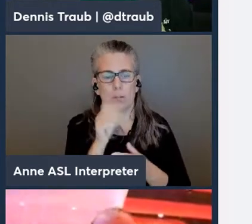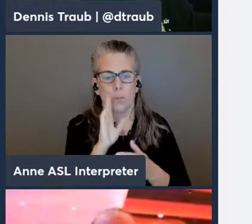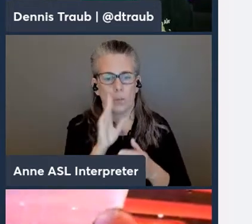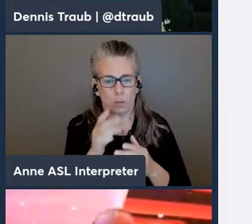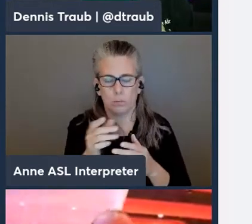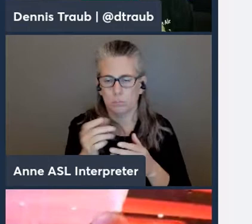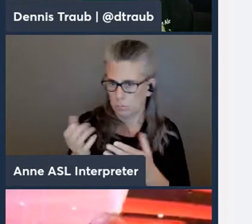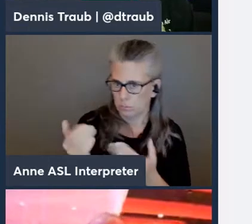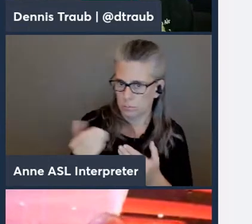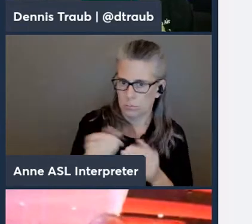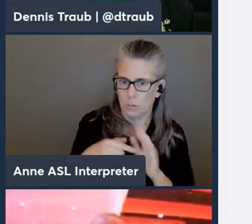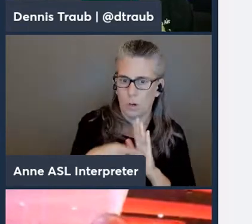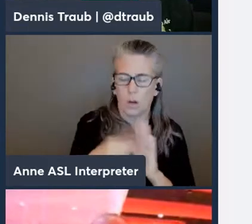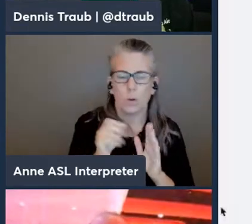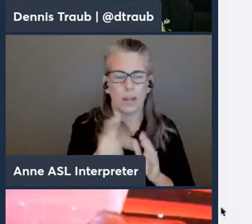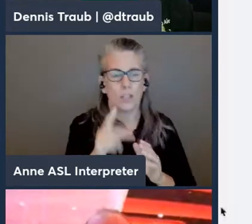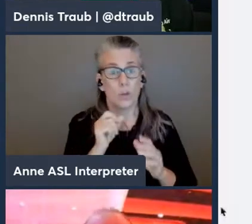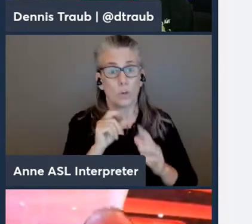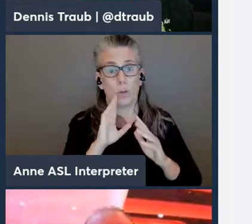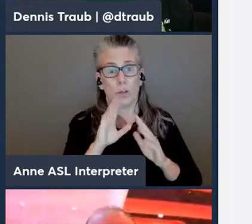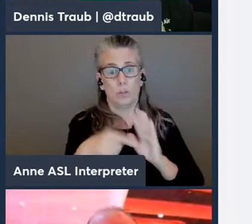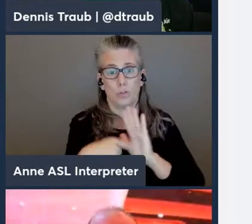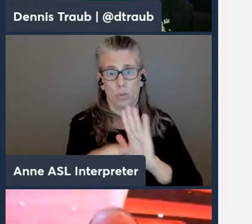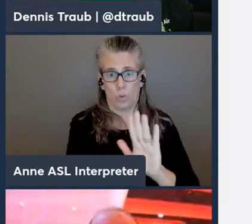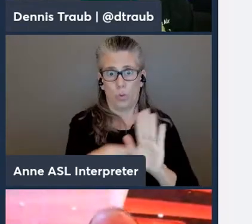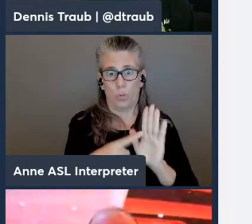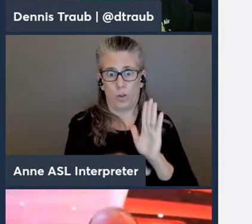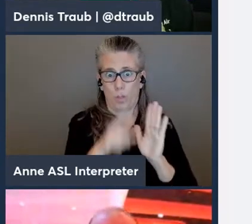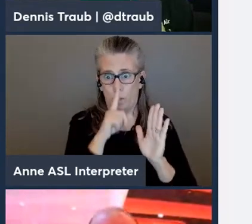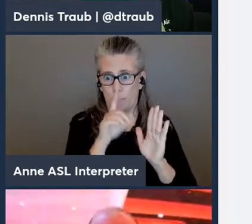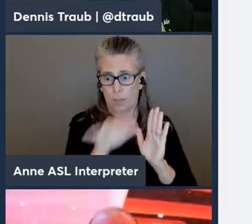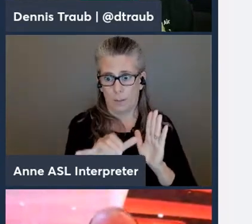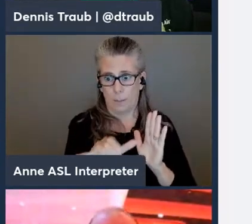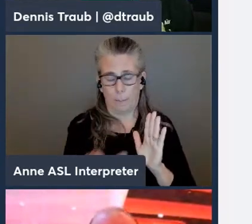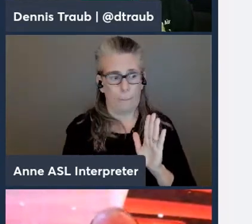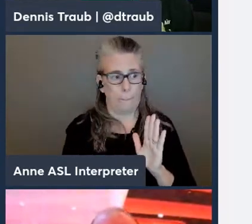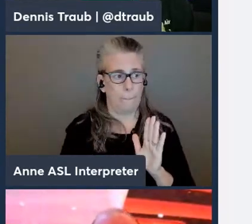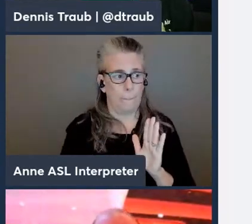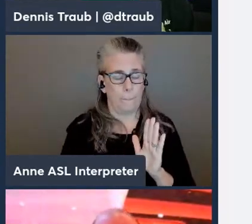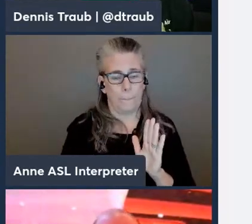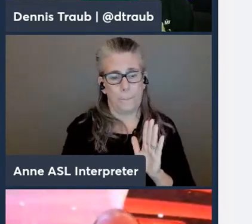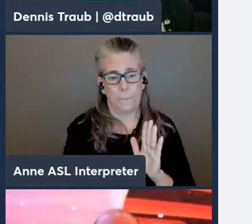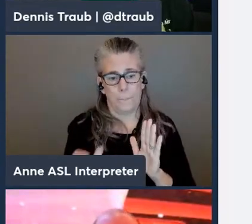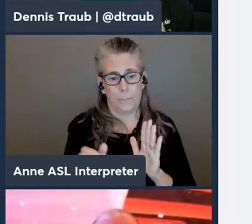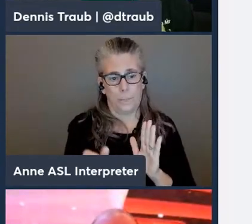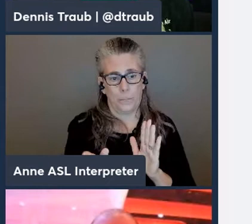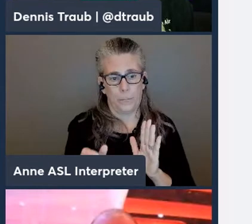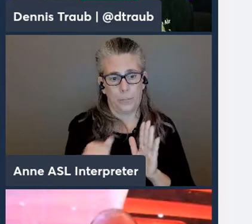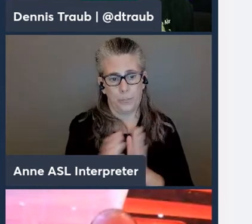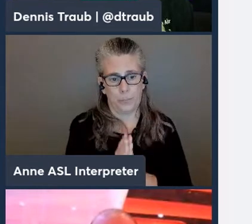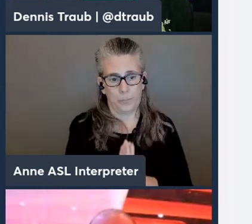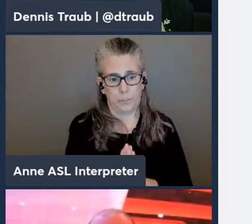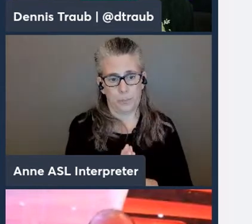I'm going to start from the Secrets Manager service. Okay. And this is what I mentioned, that if you're going to come to Secrets Manager